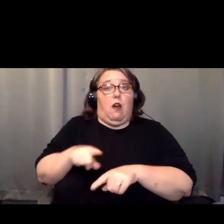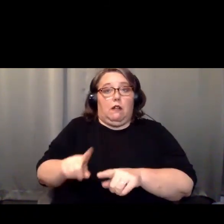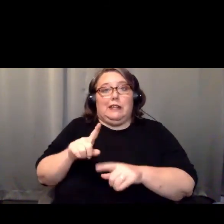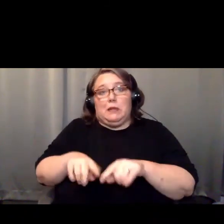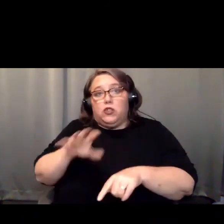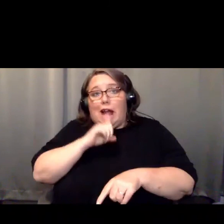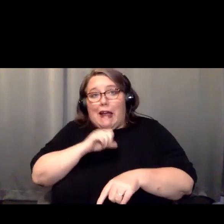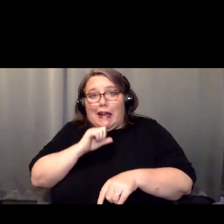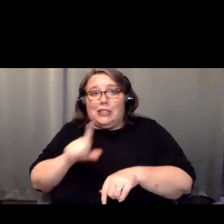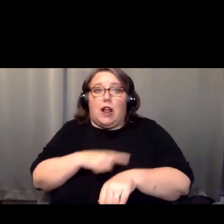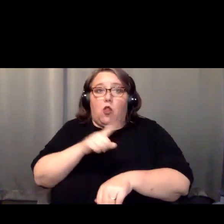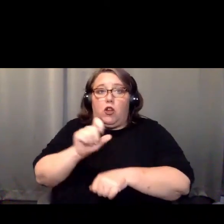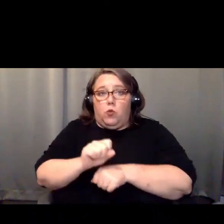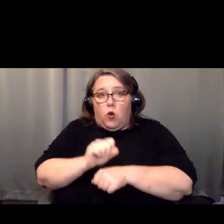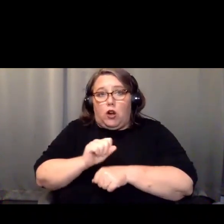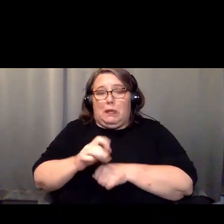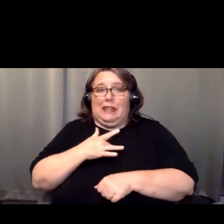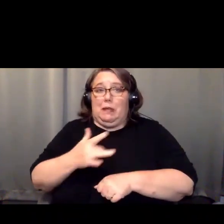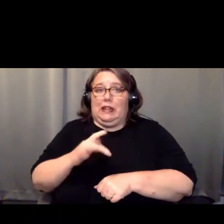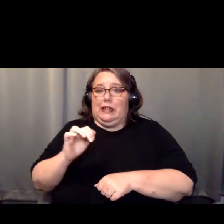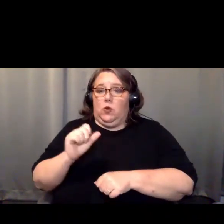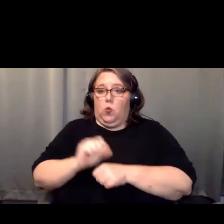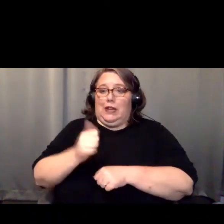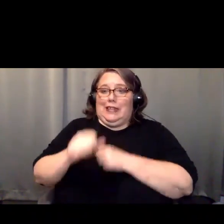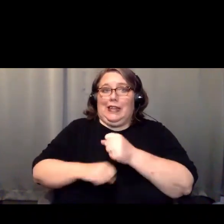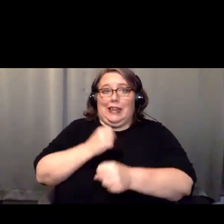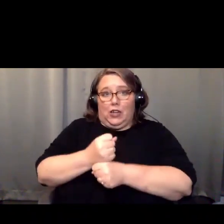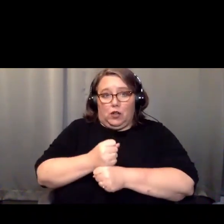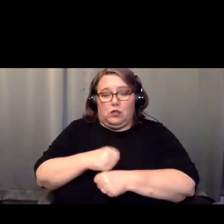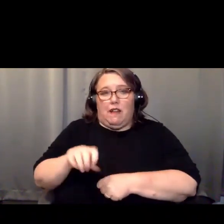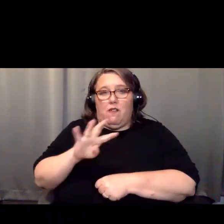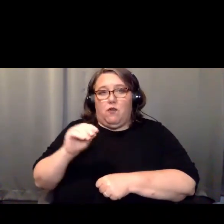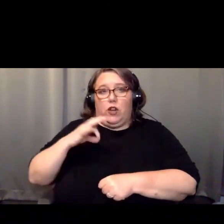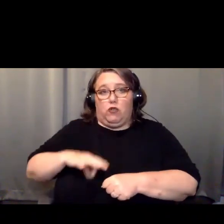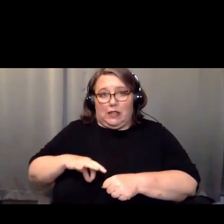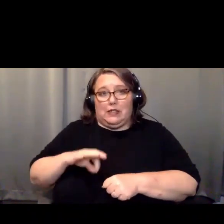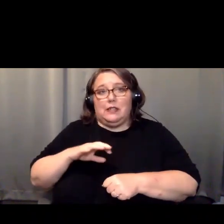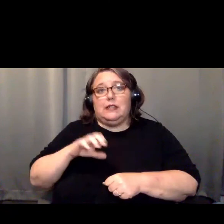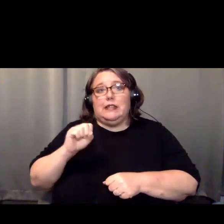but generally, it's 10 years of work, 40 credits where you can get SSDI if you get disabled.